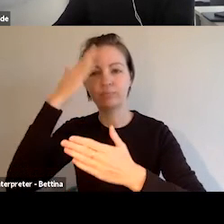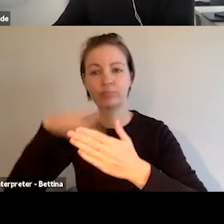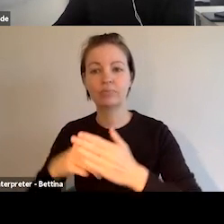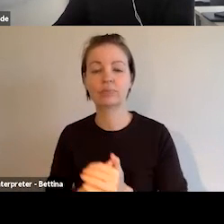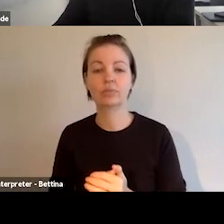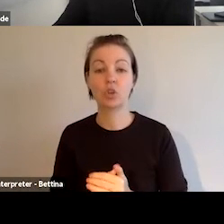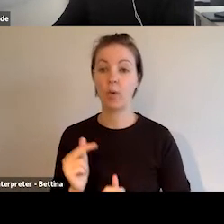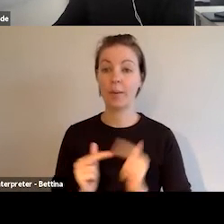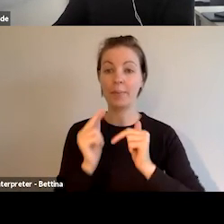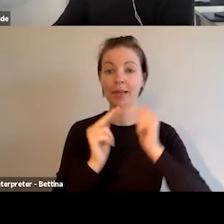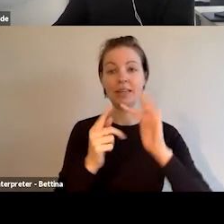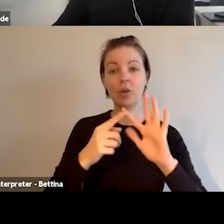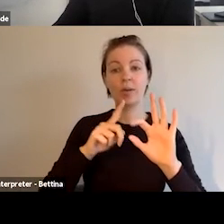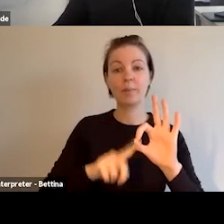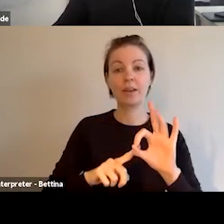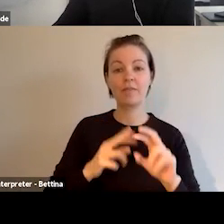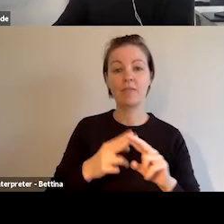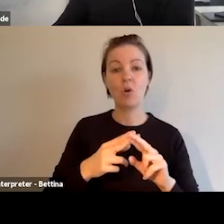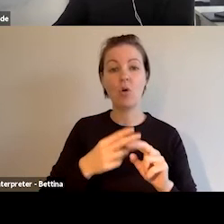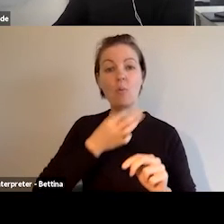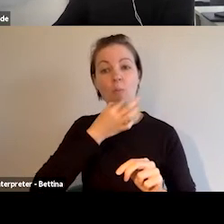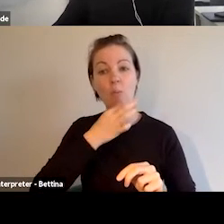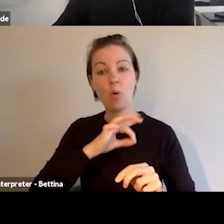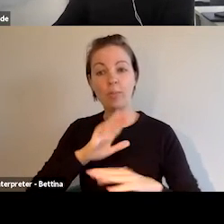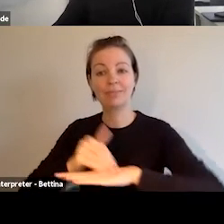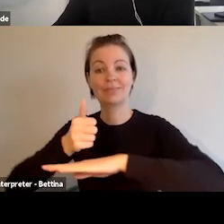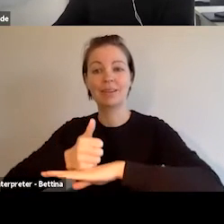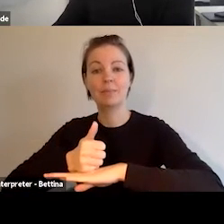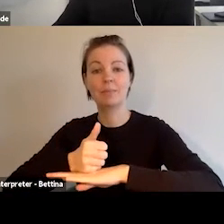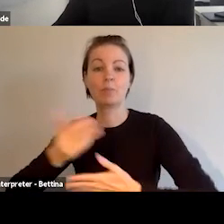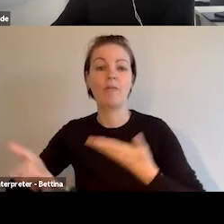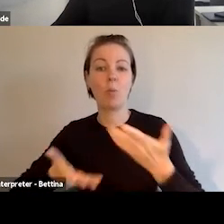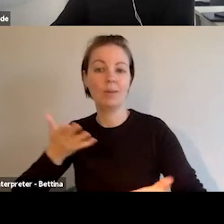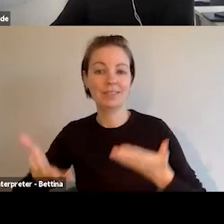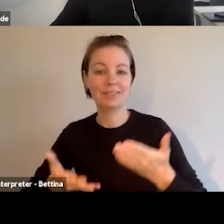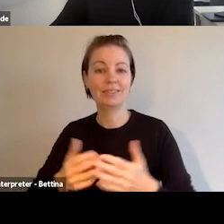to create portable performances throughout the festival. You will see that on the left.